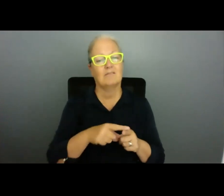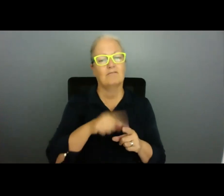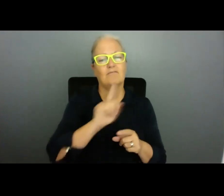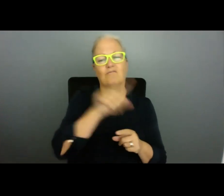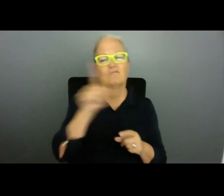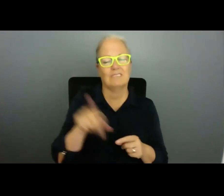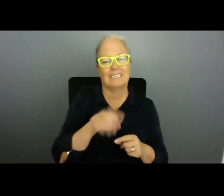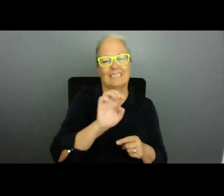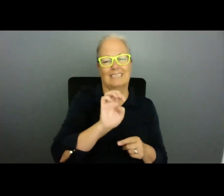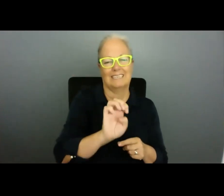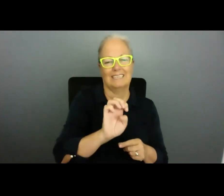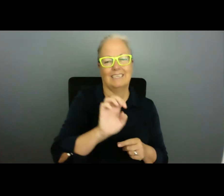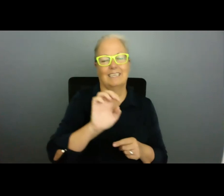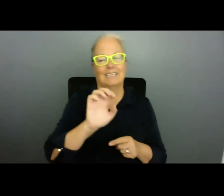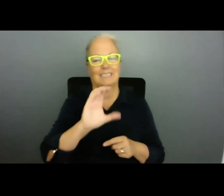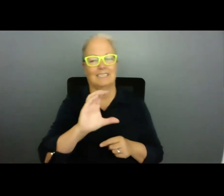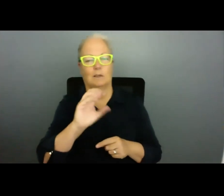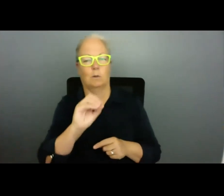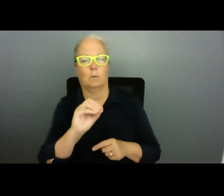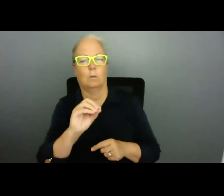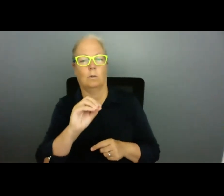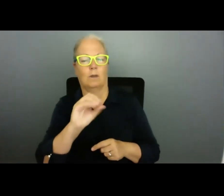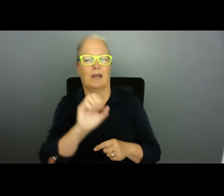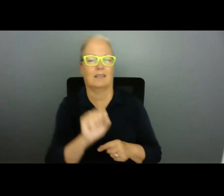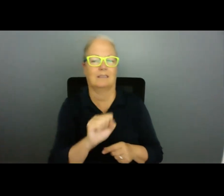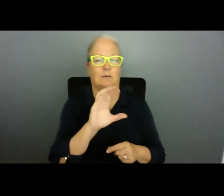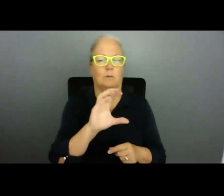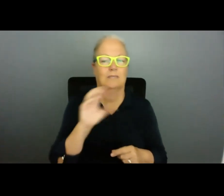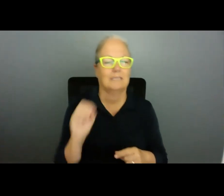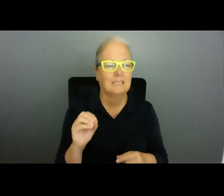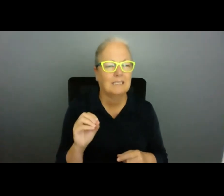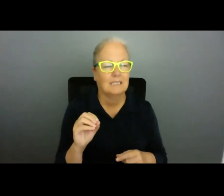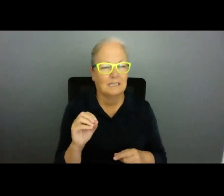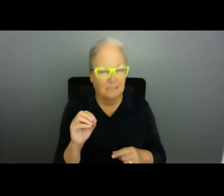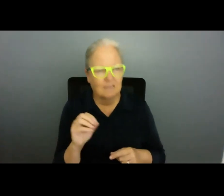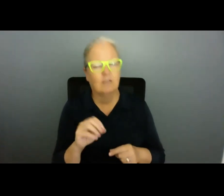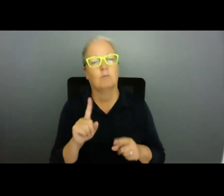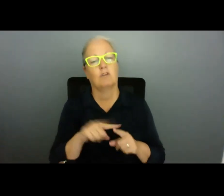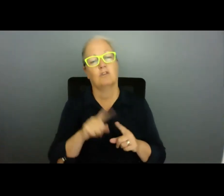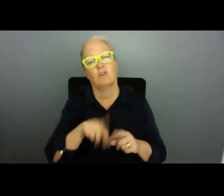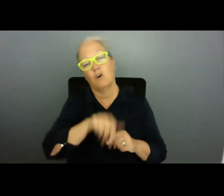the um system has an enhanced role for young people in implementation of the sdgs and